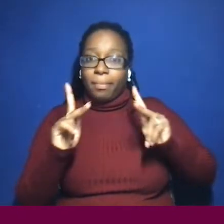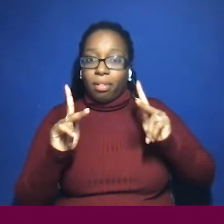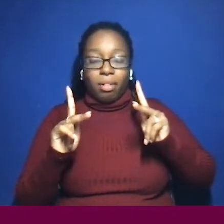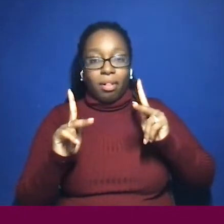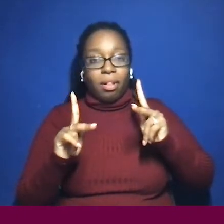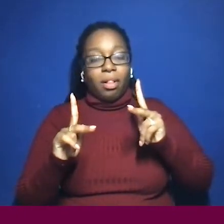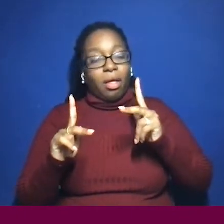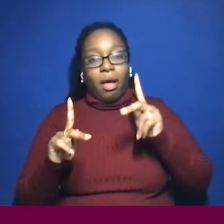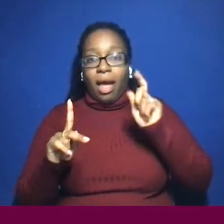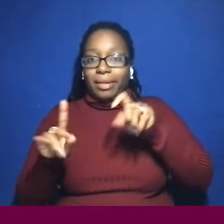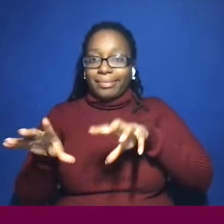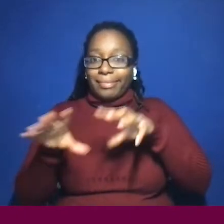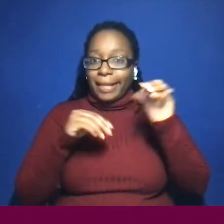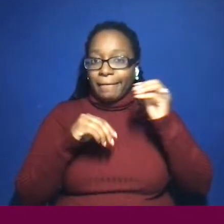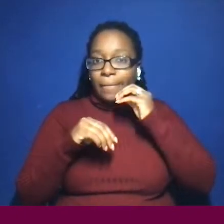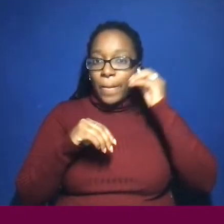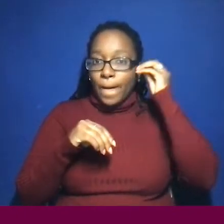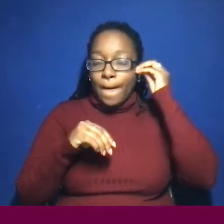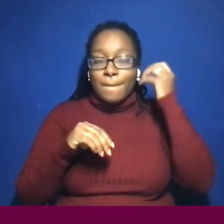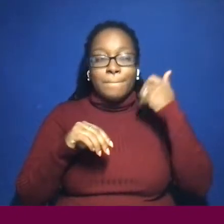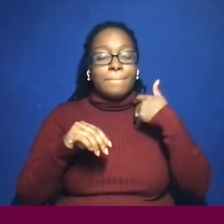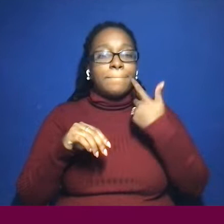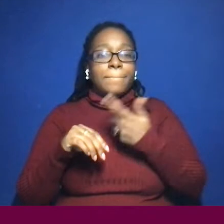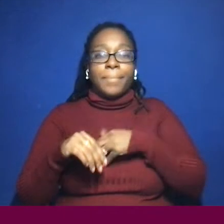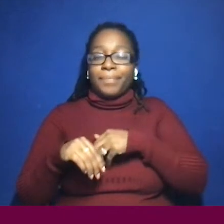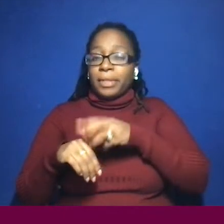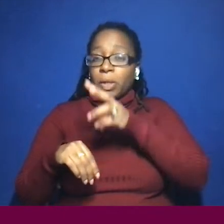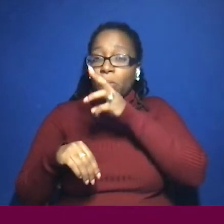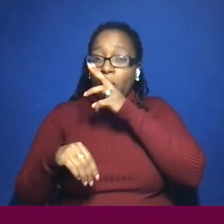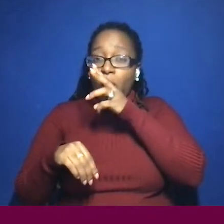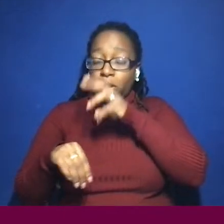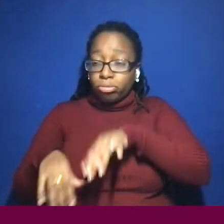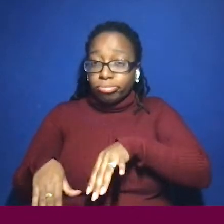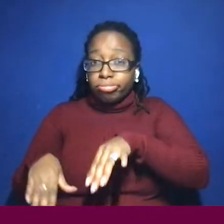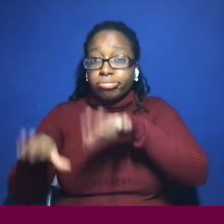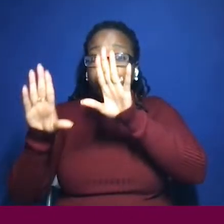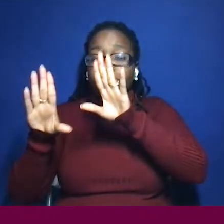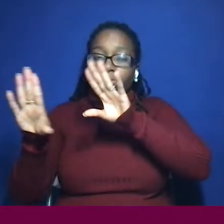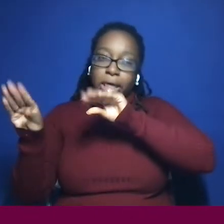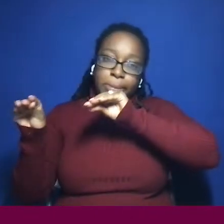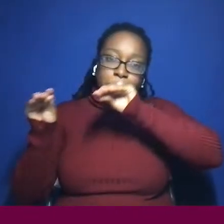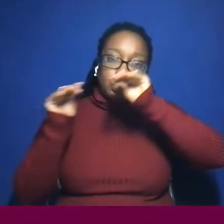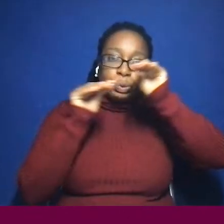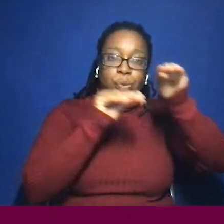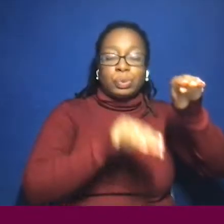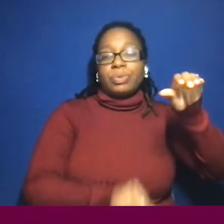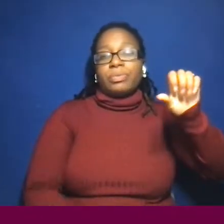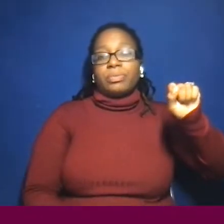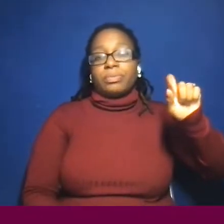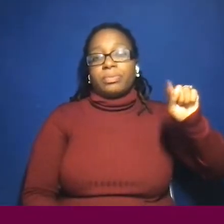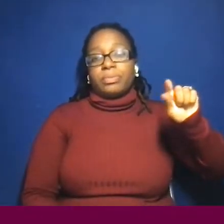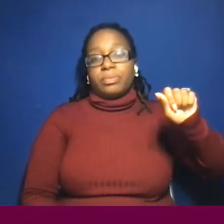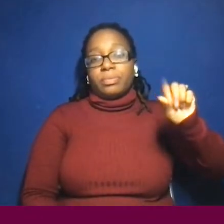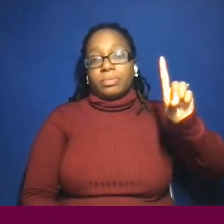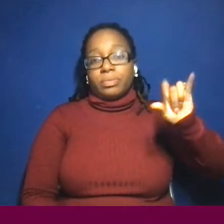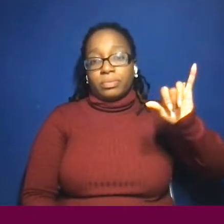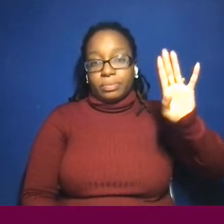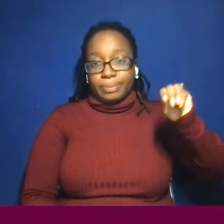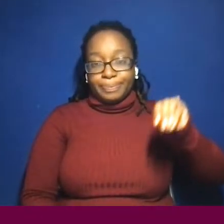after the levees failed and the city flooded. And this particular story of Memorial Hospital,